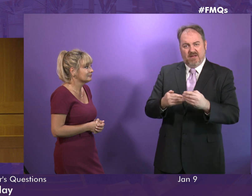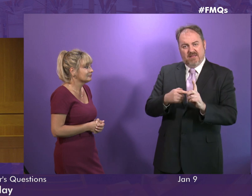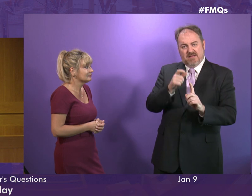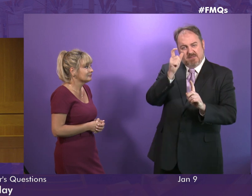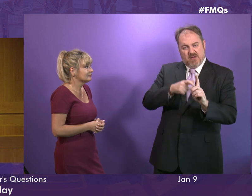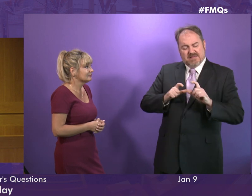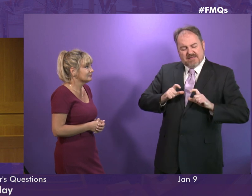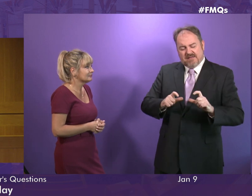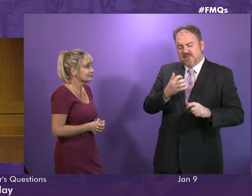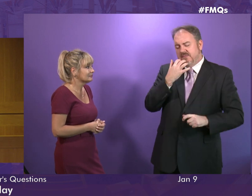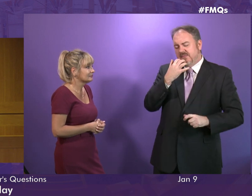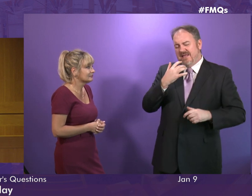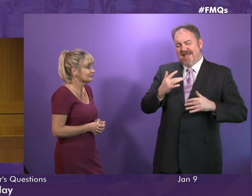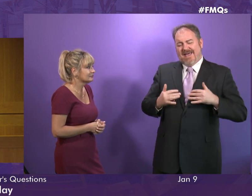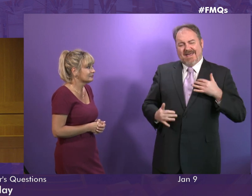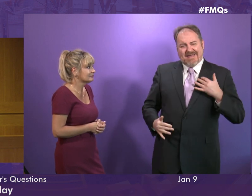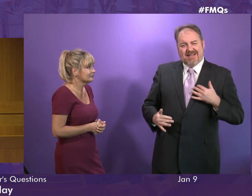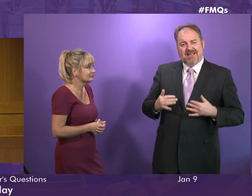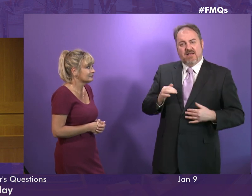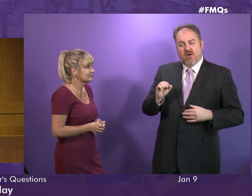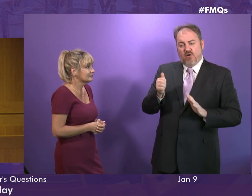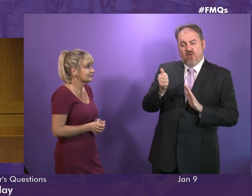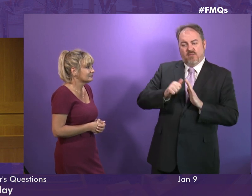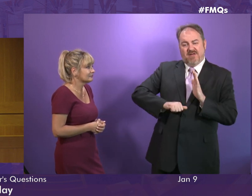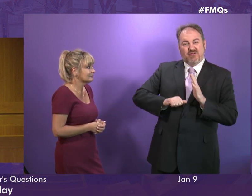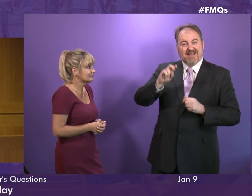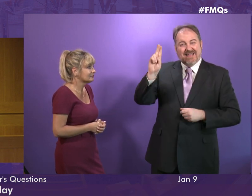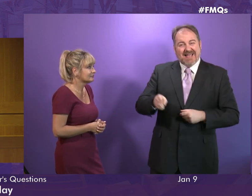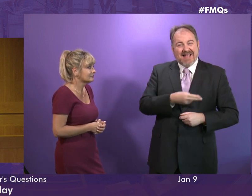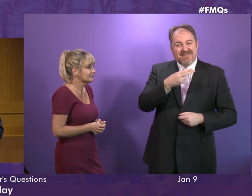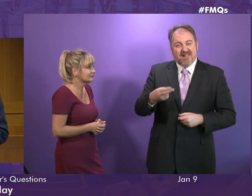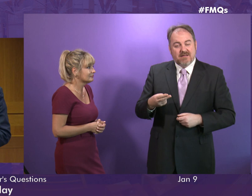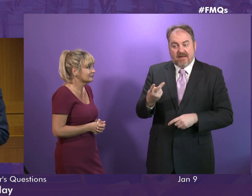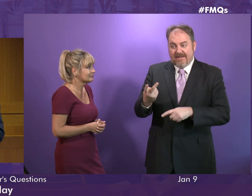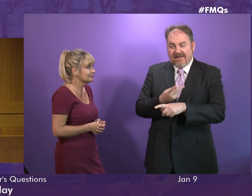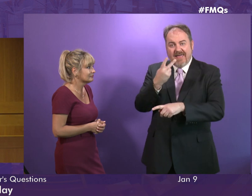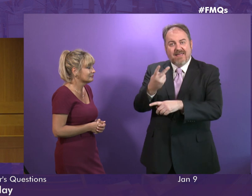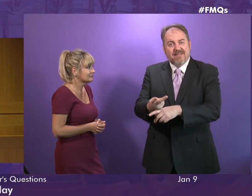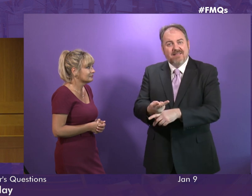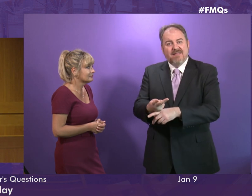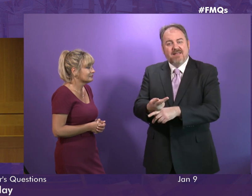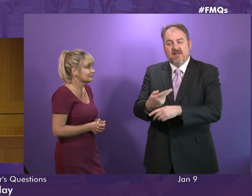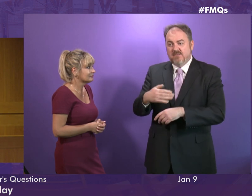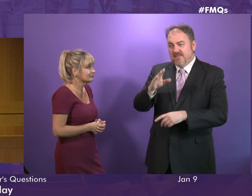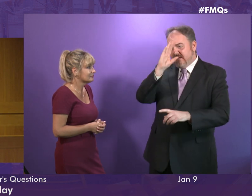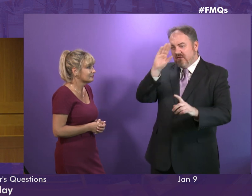in agony, has had her operation cancelled again and has again been told by NHS Lothian